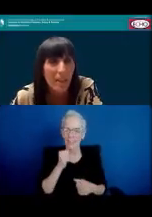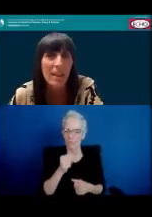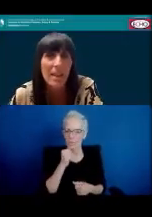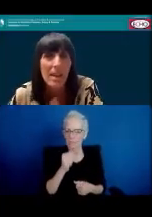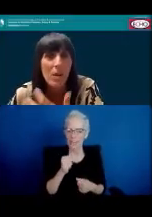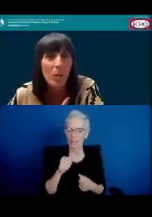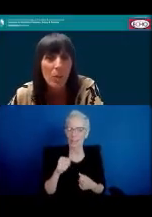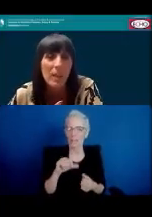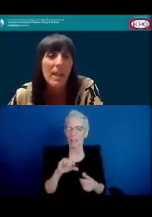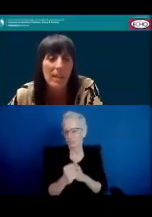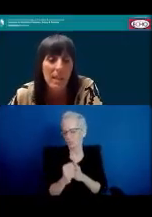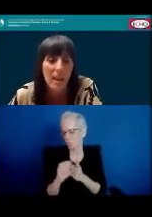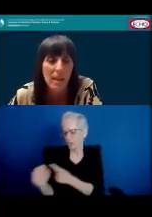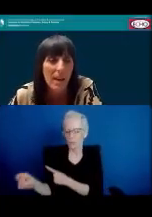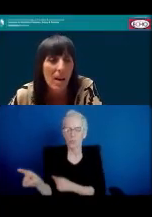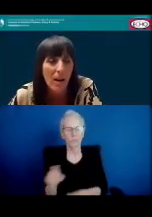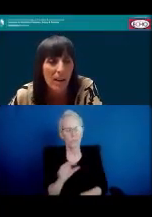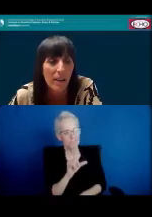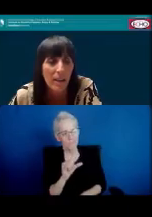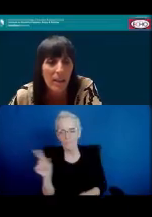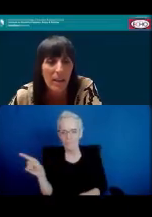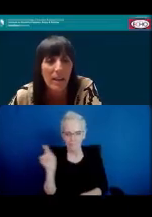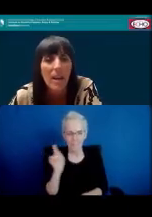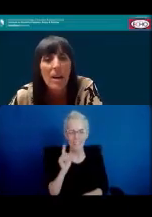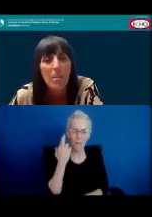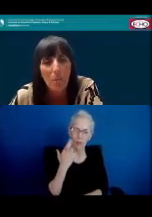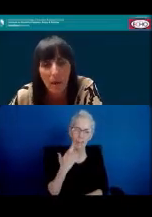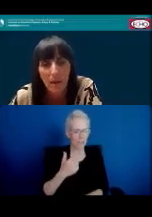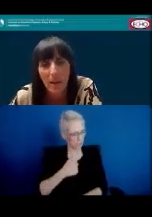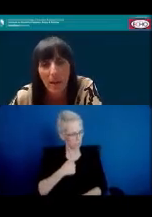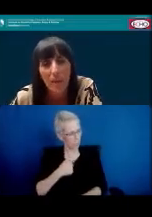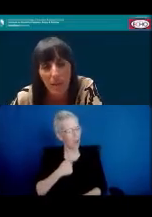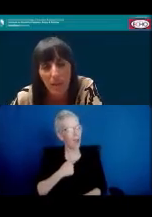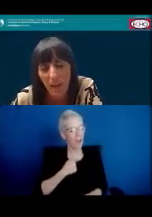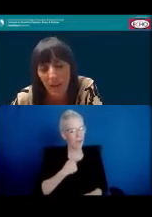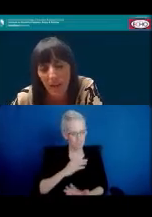they then realize that they are getting more interactions out of